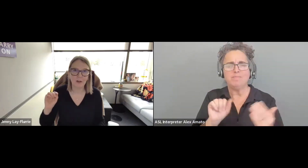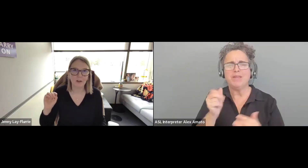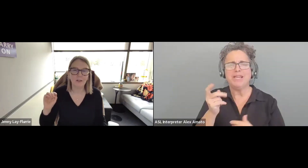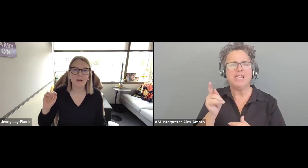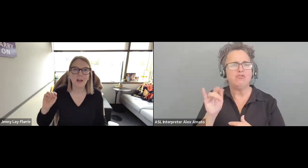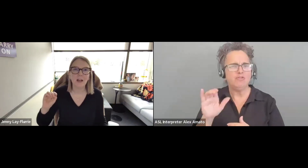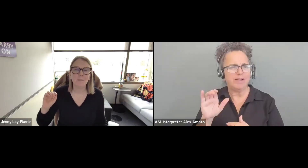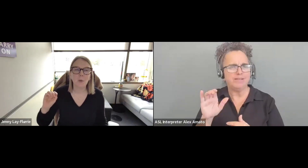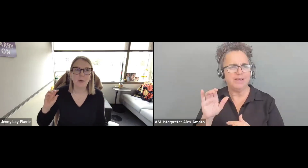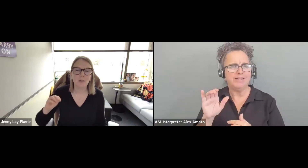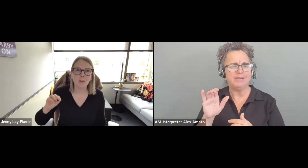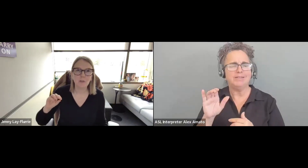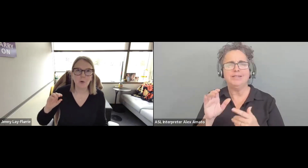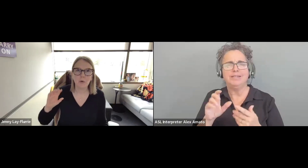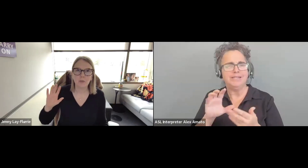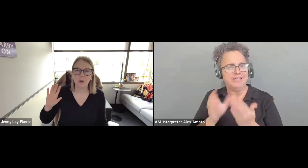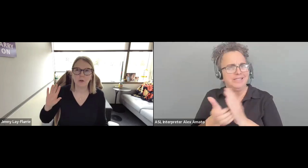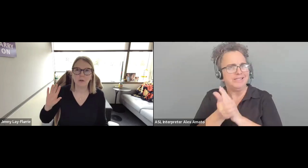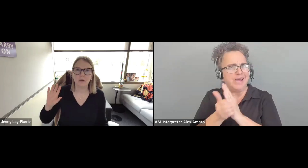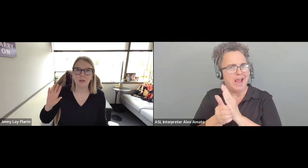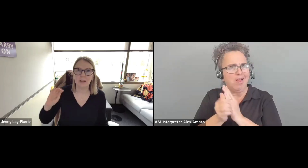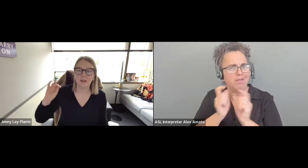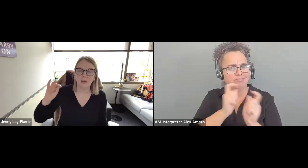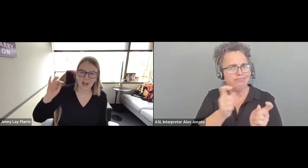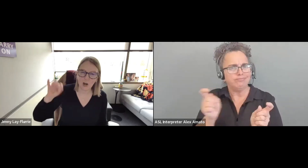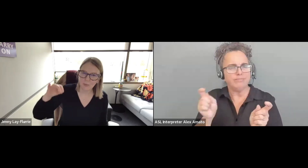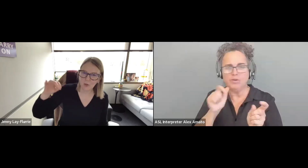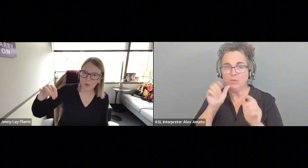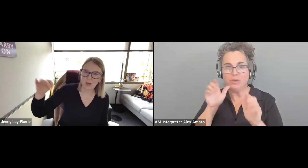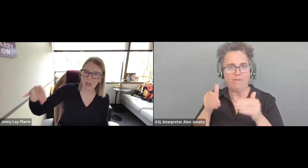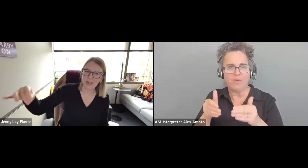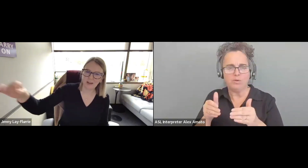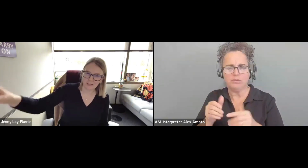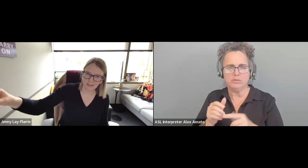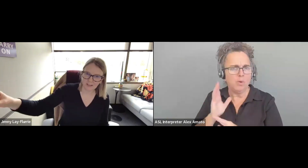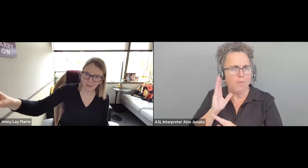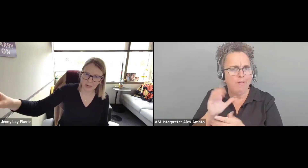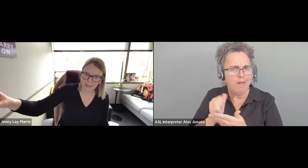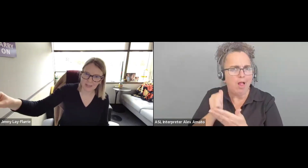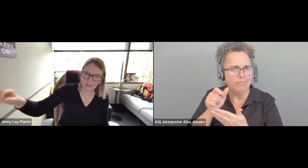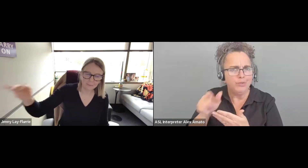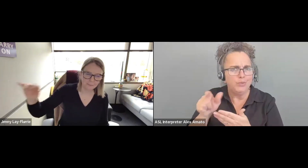because we didn't just focus on, "Is it gonna help you with learning accessibility?"